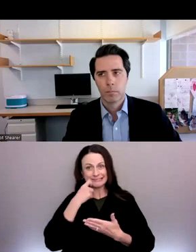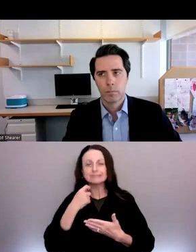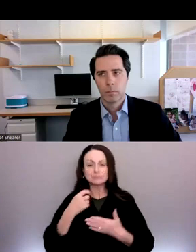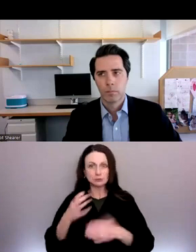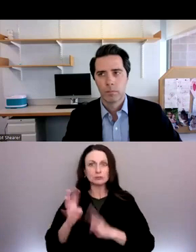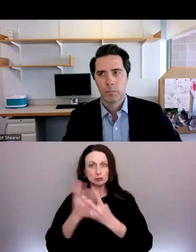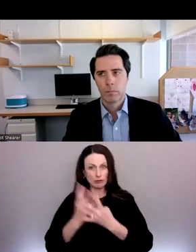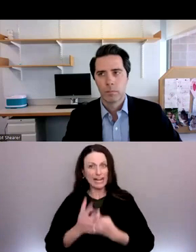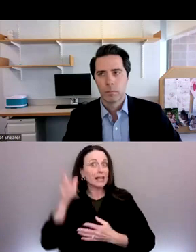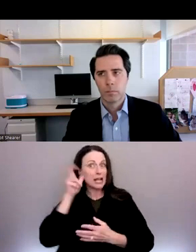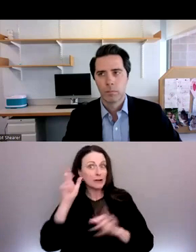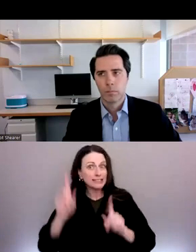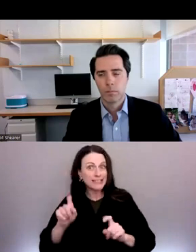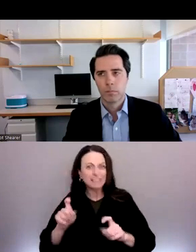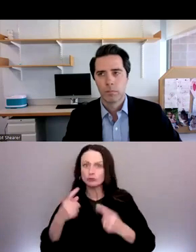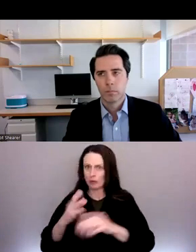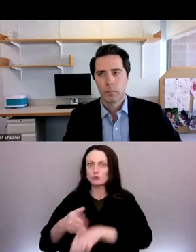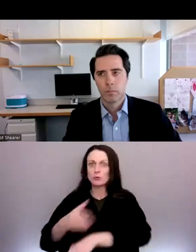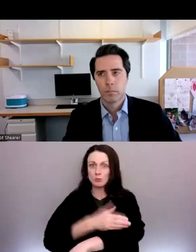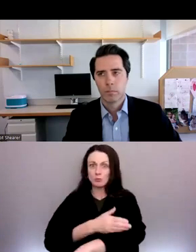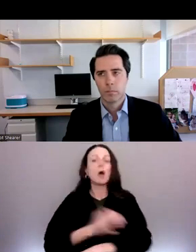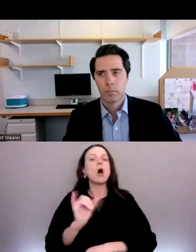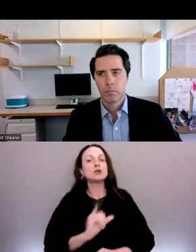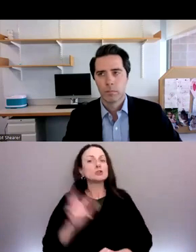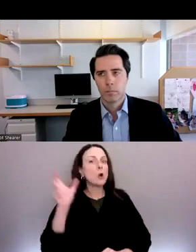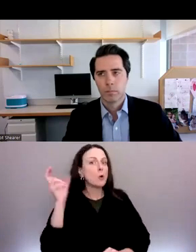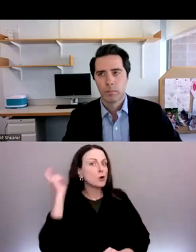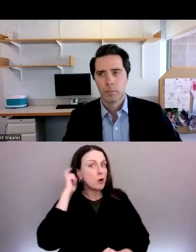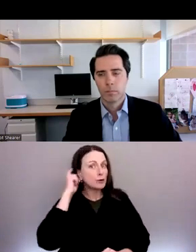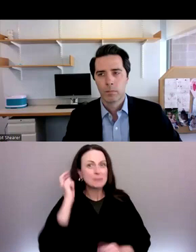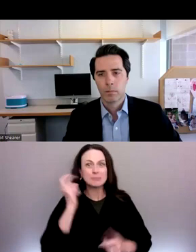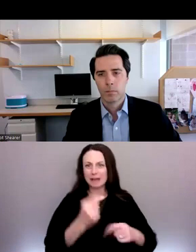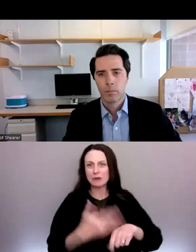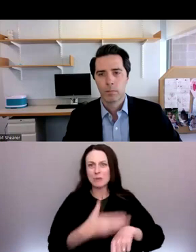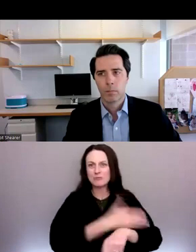outcomes for children with Cochlear